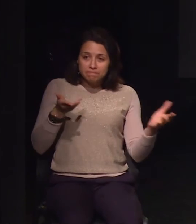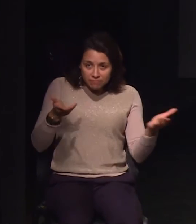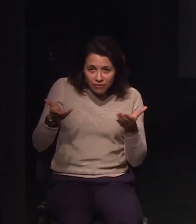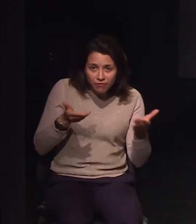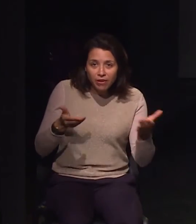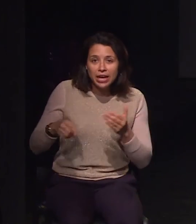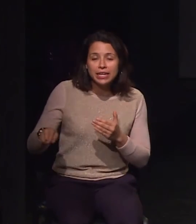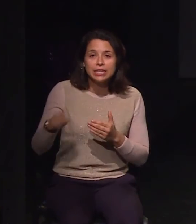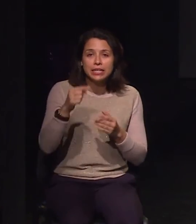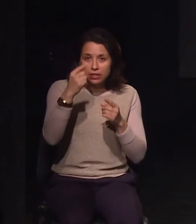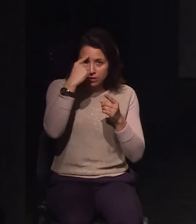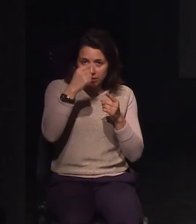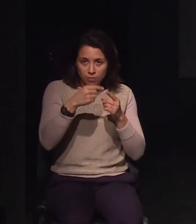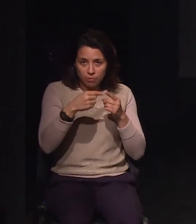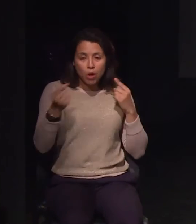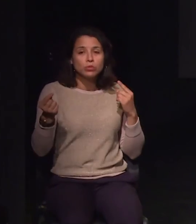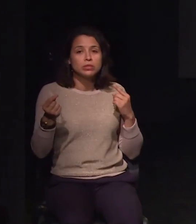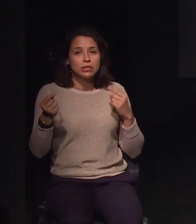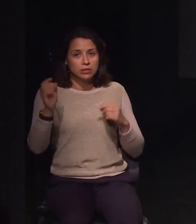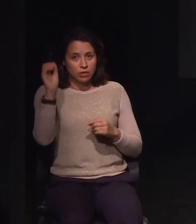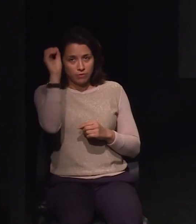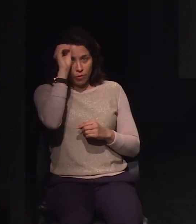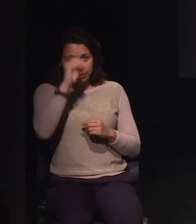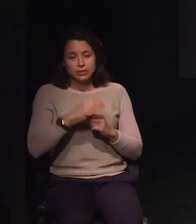opposing voices.